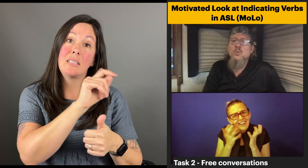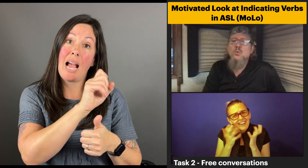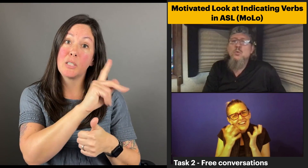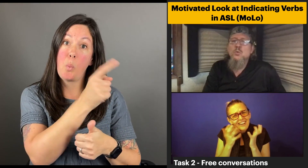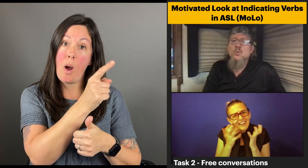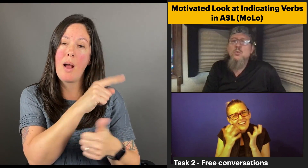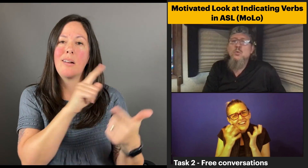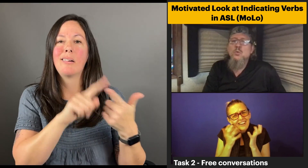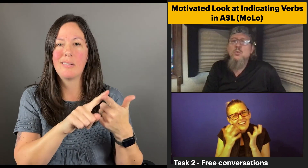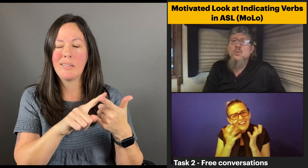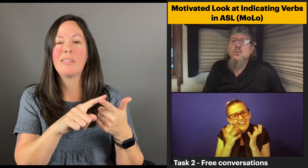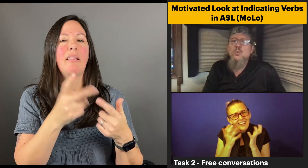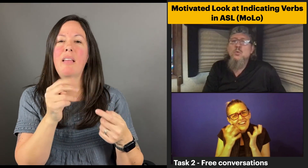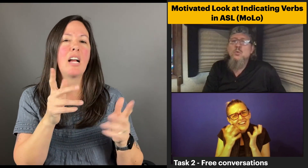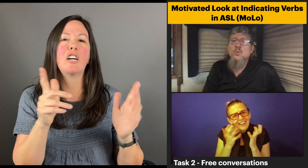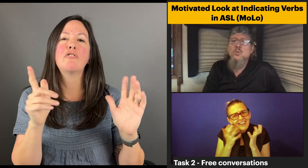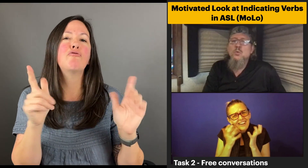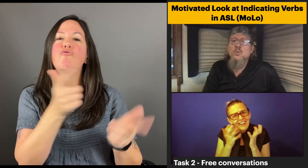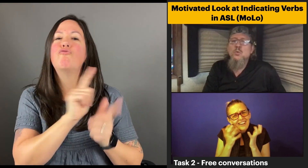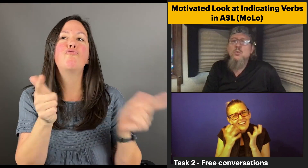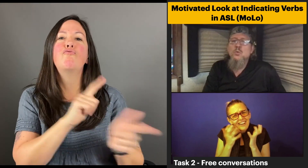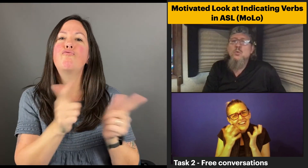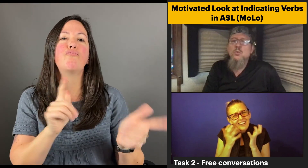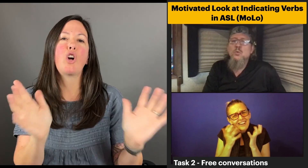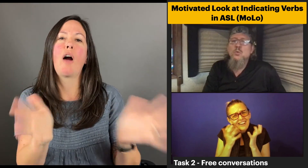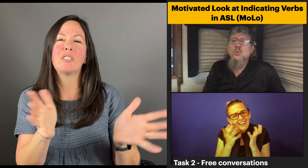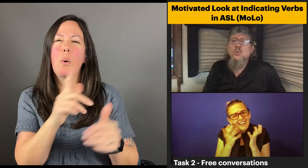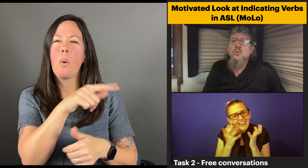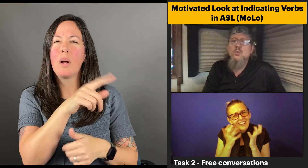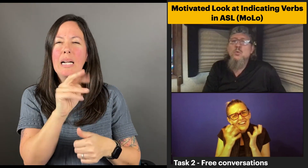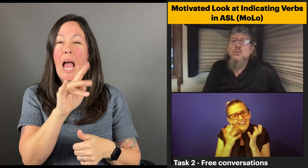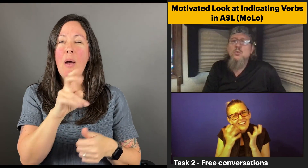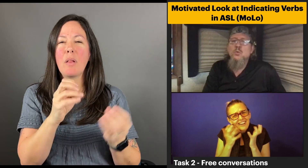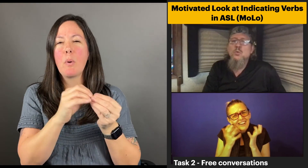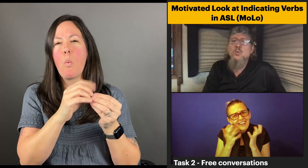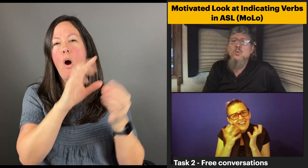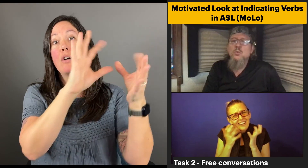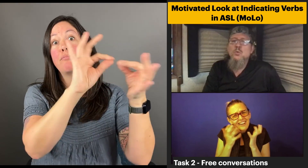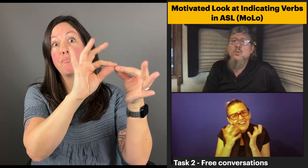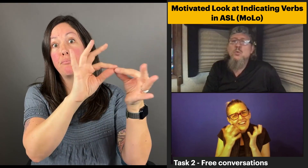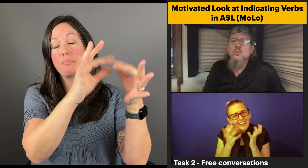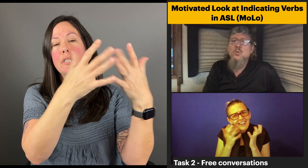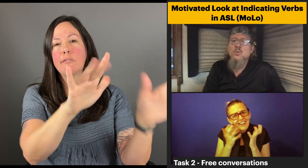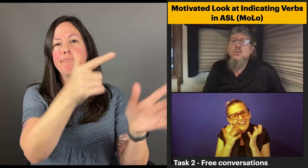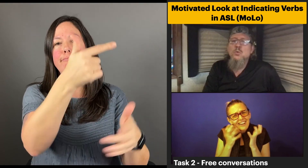visible then in the second task uh similar to task one the two participants